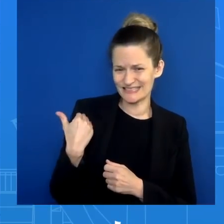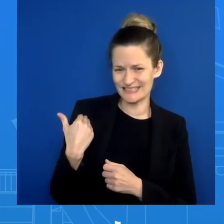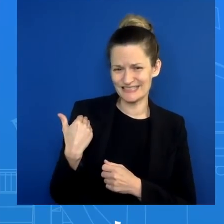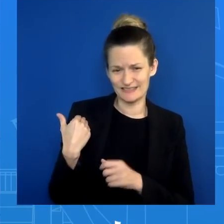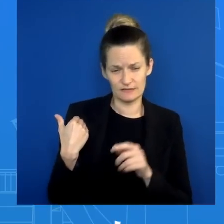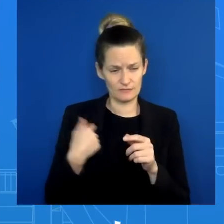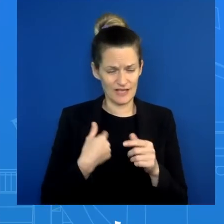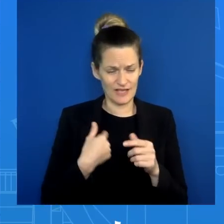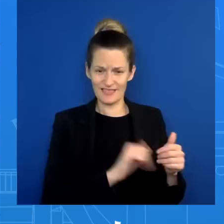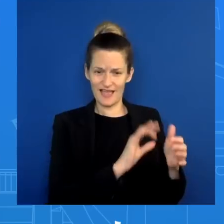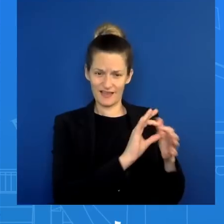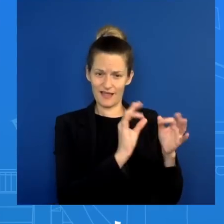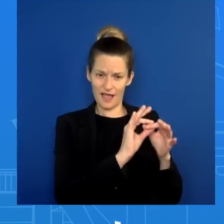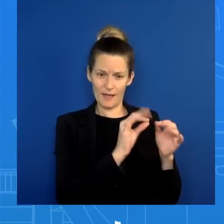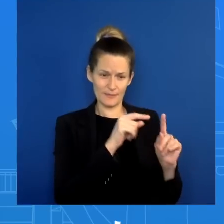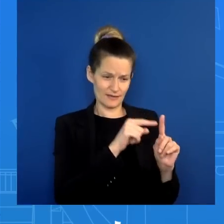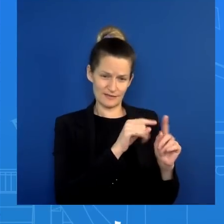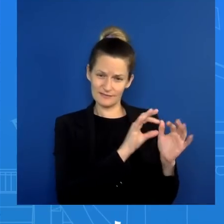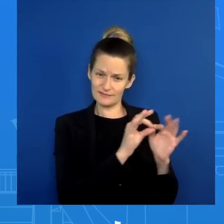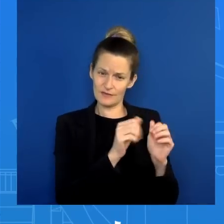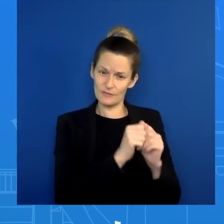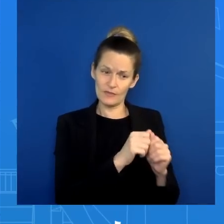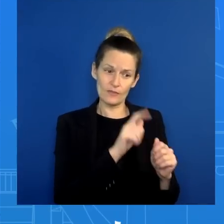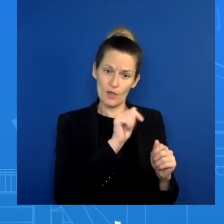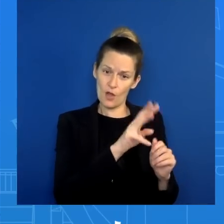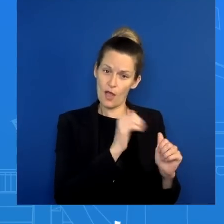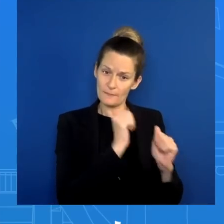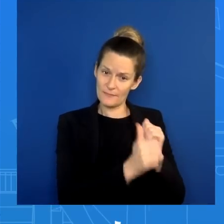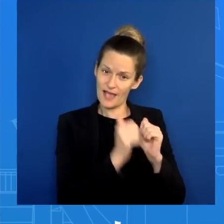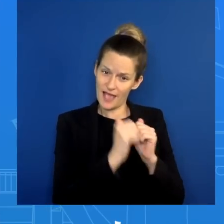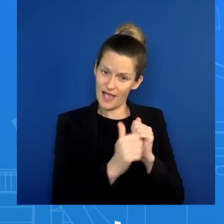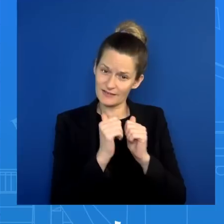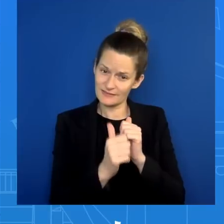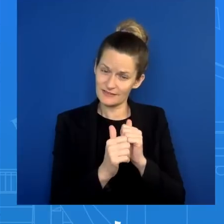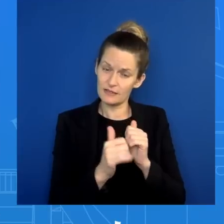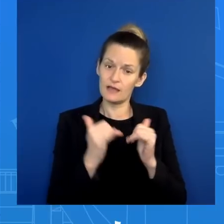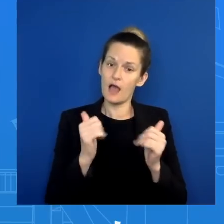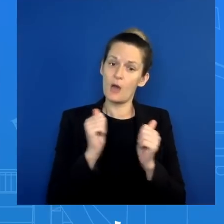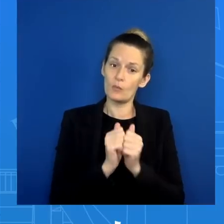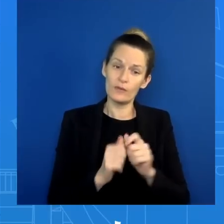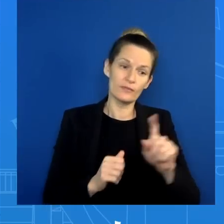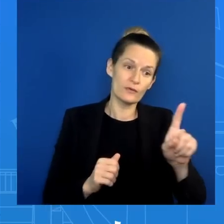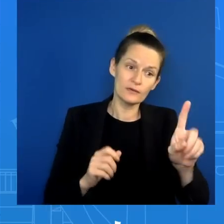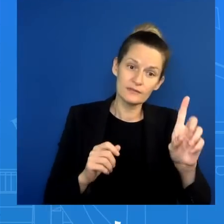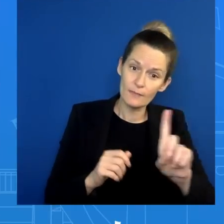and that is something that the president welcomes. But at the same time, as we're talking about inflation,